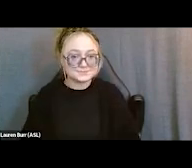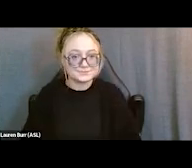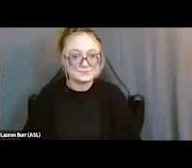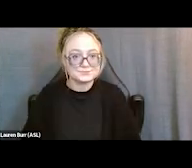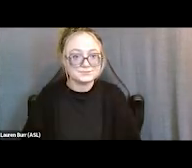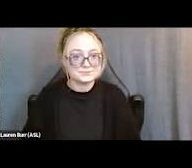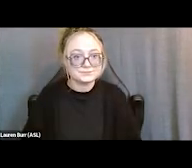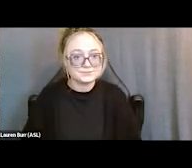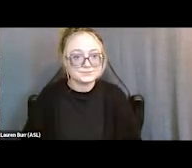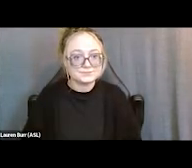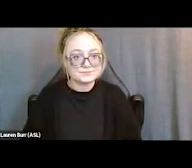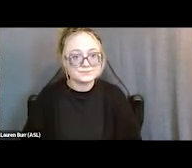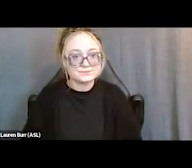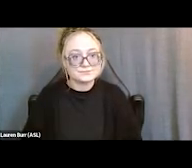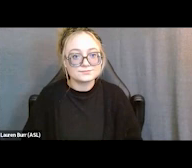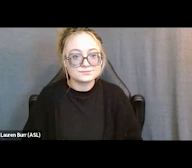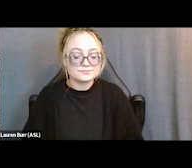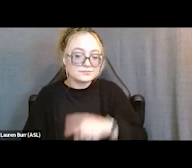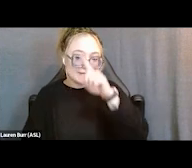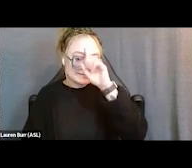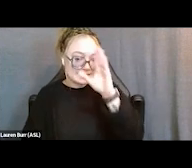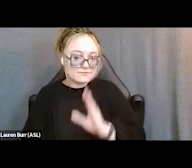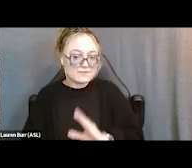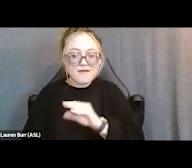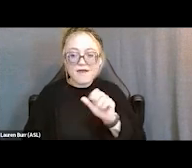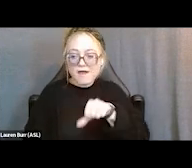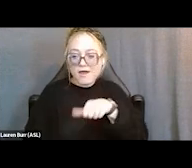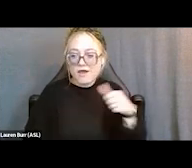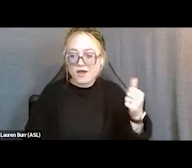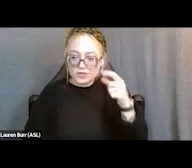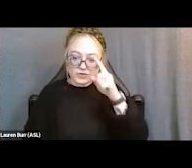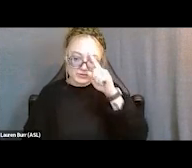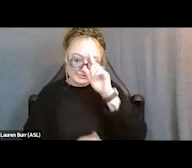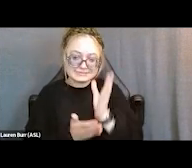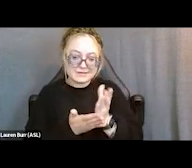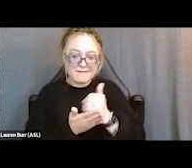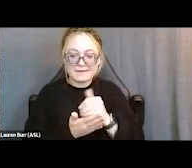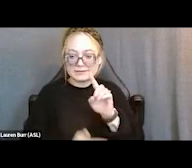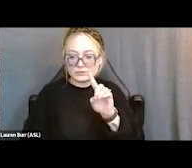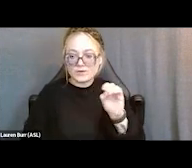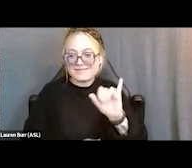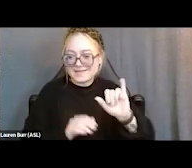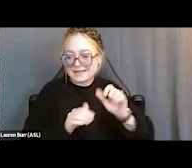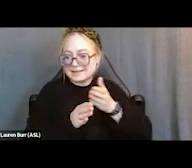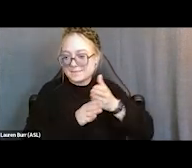So schizophrenia and other psychotic disorders is the main group of disorders that we consider to be